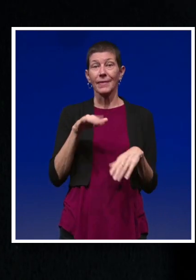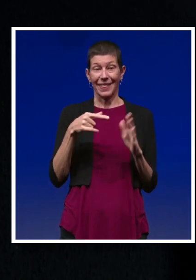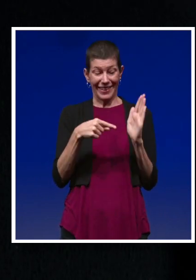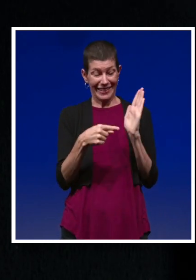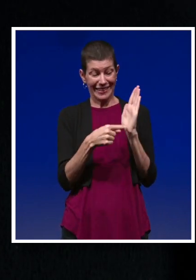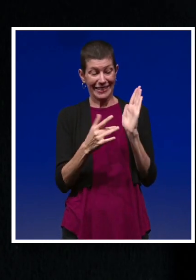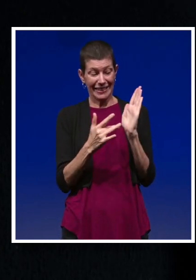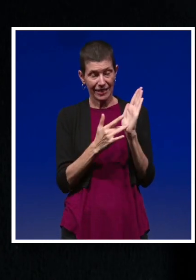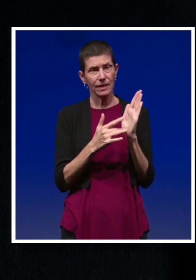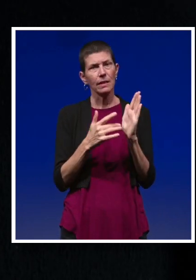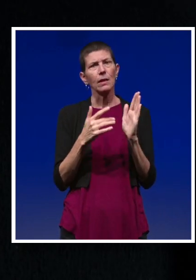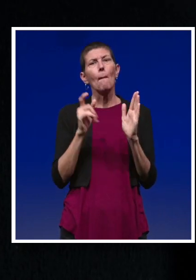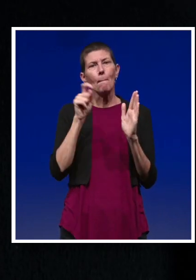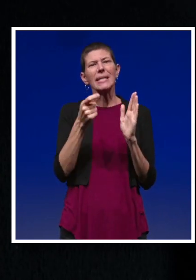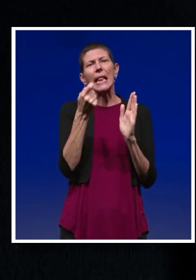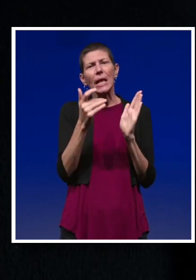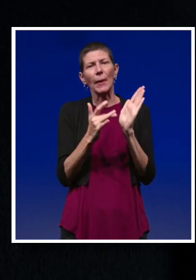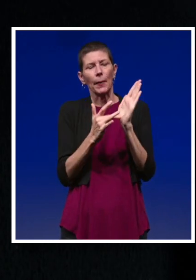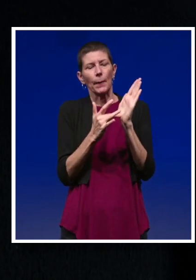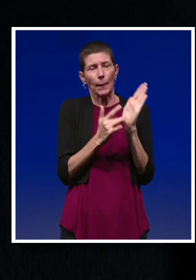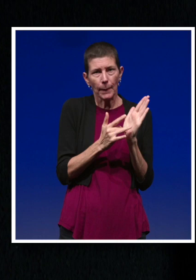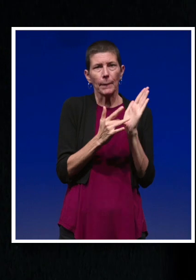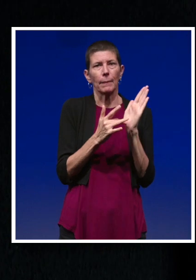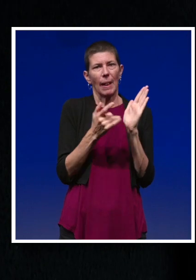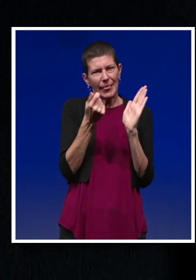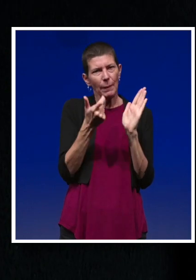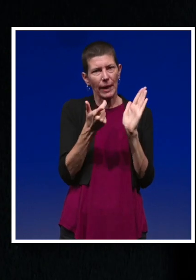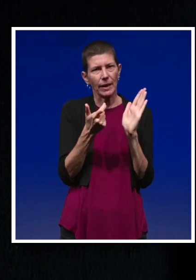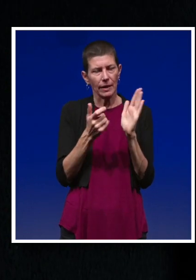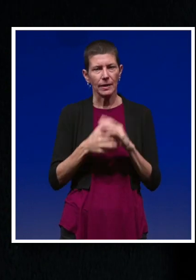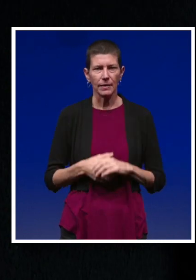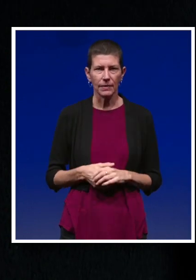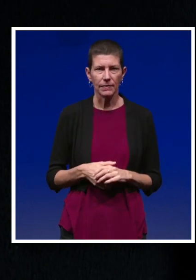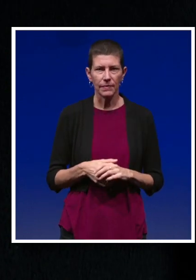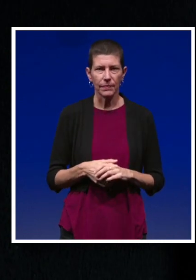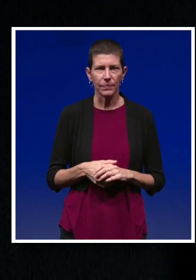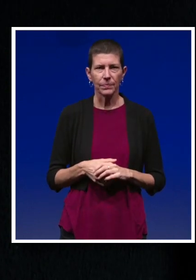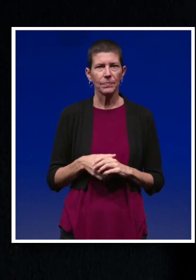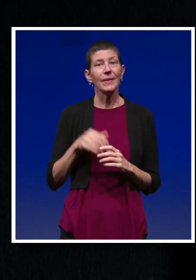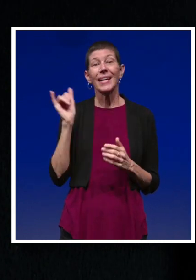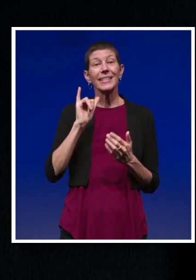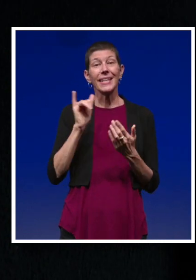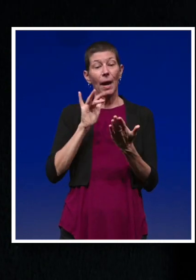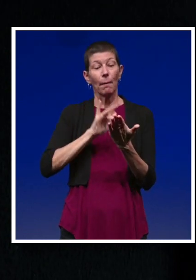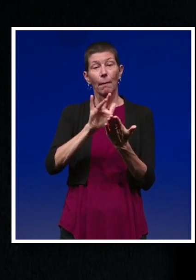As a reminder, this home button does require a small amount of pressure to interact with.